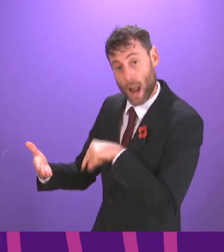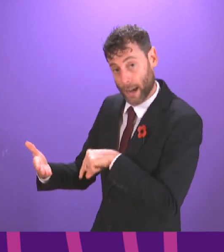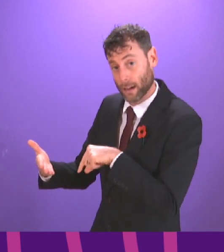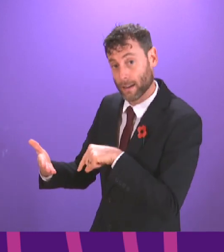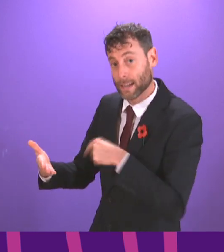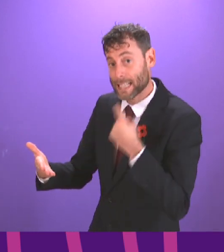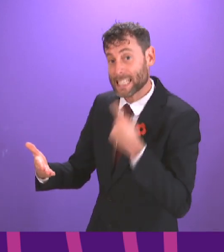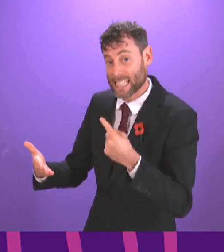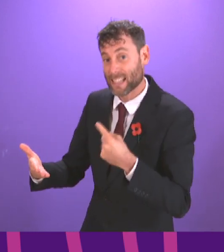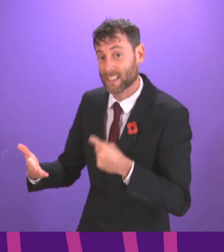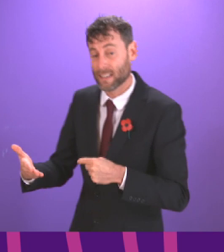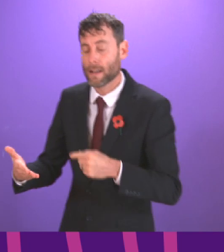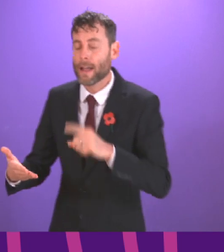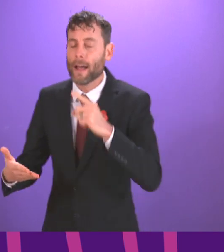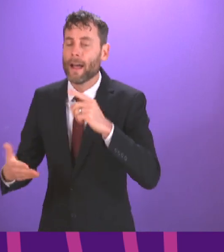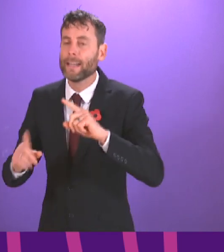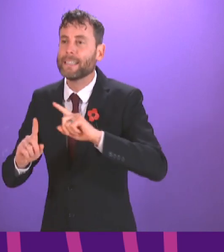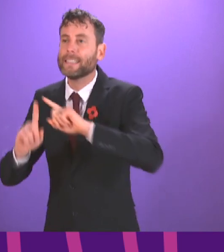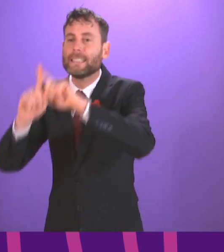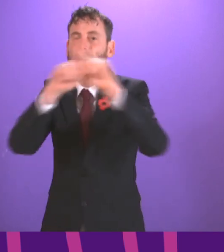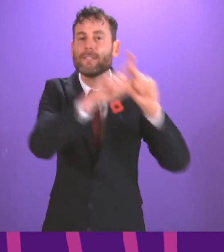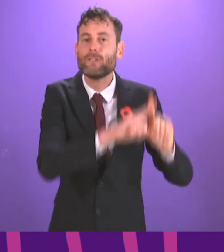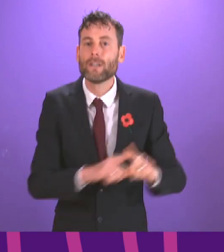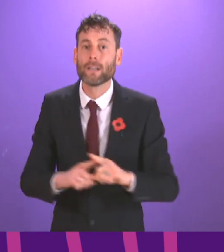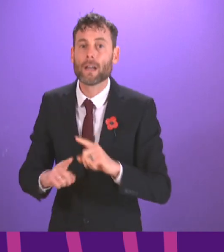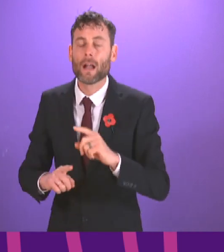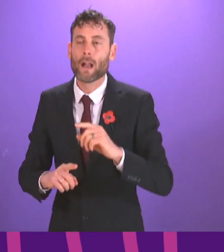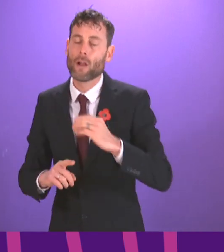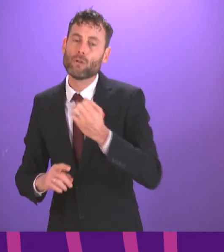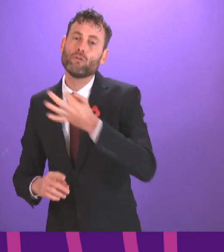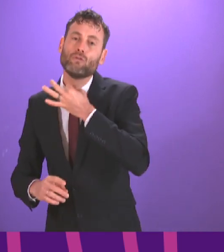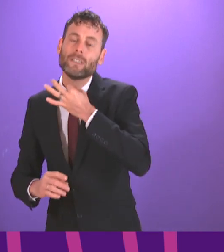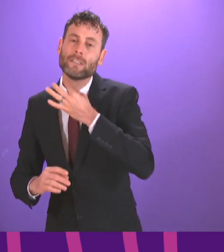was a “relatively wide” variation in the estimated levels of risk. Can the First Minister